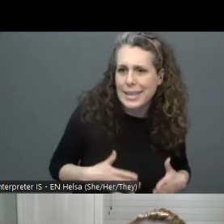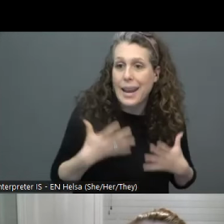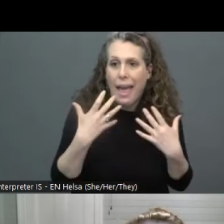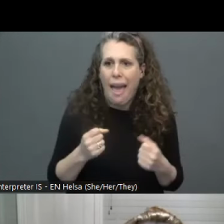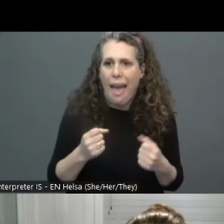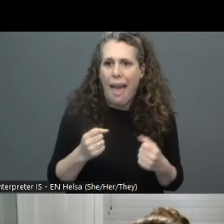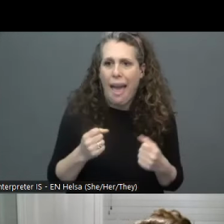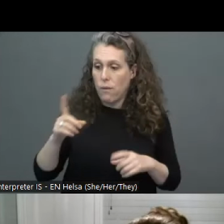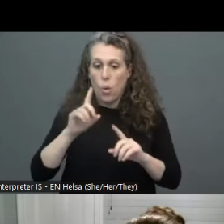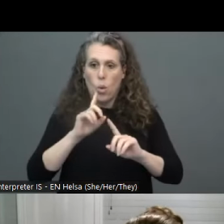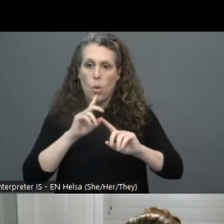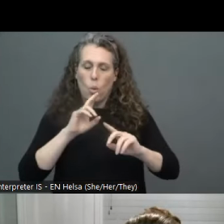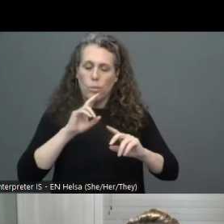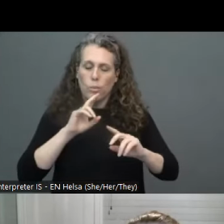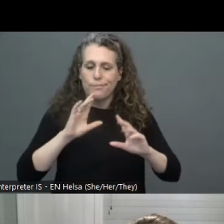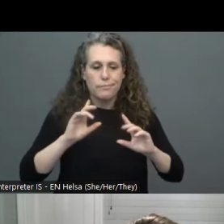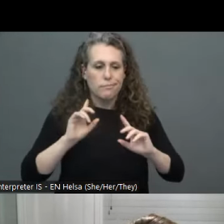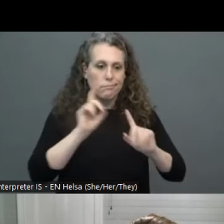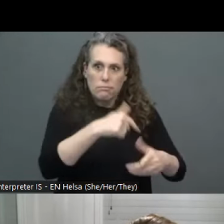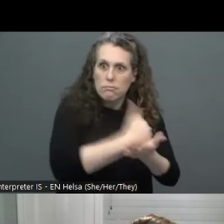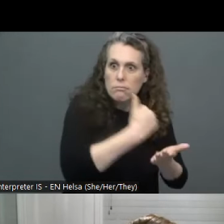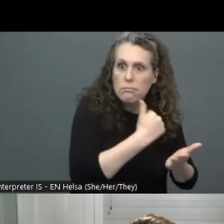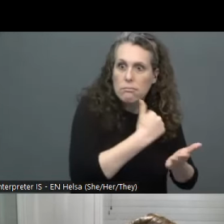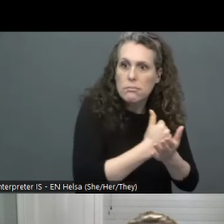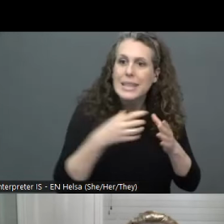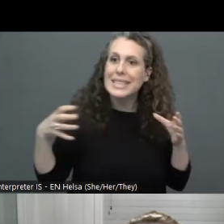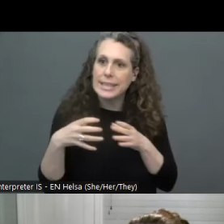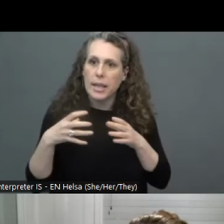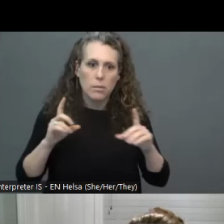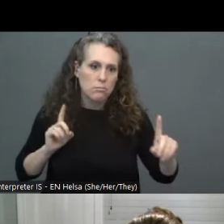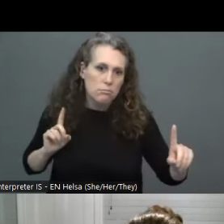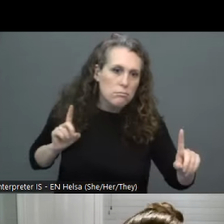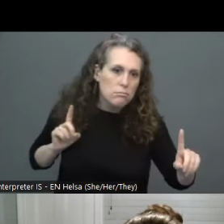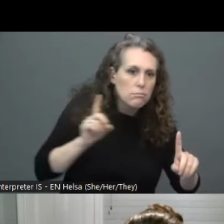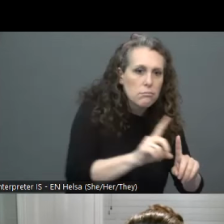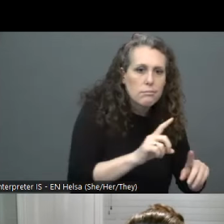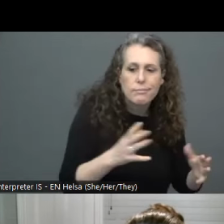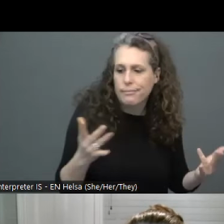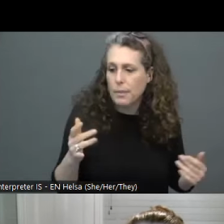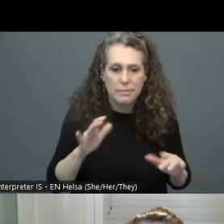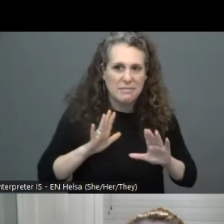some cases or surge teams that will deliver, you know, maybe three to 12 weeks of technical support